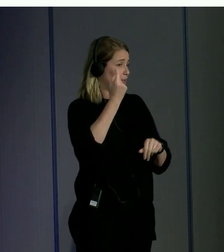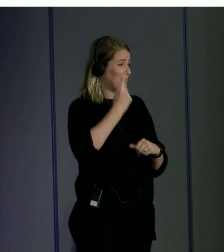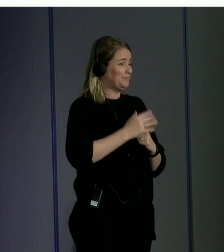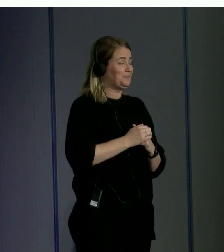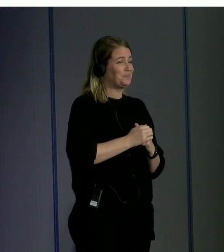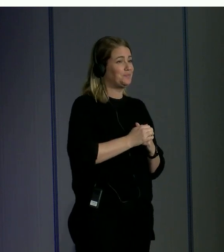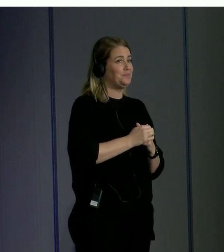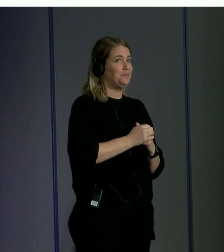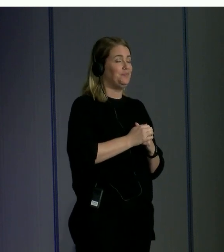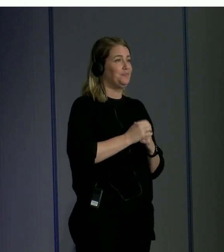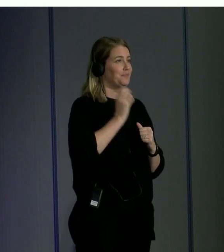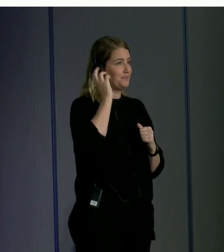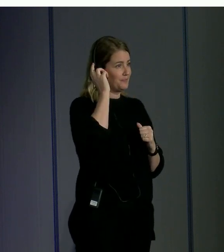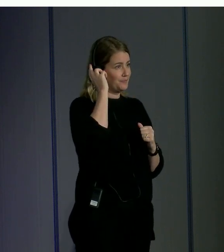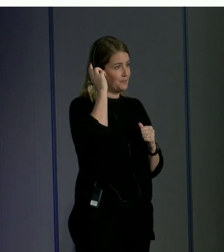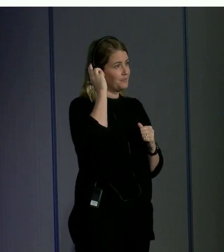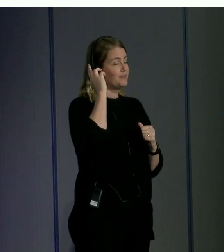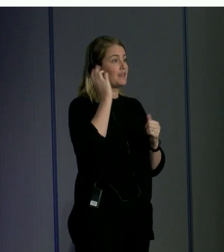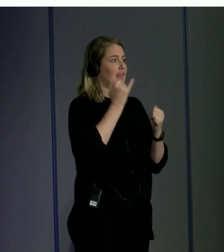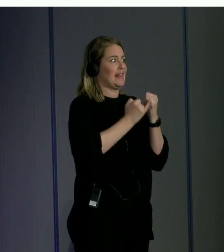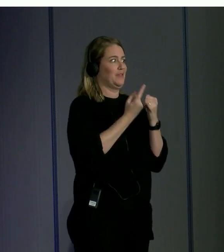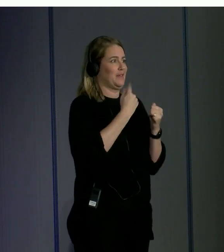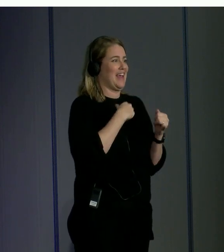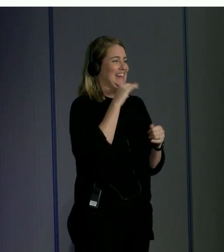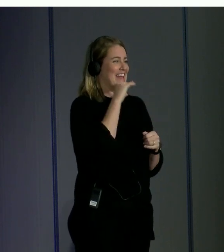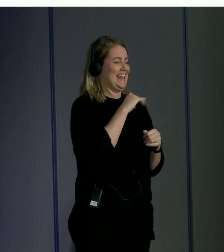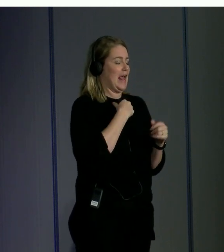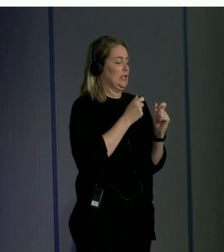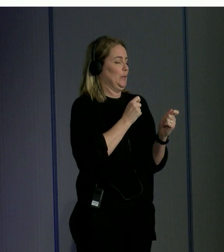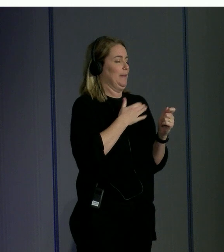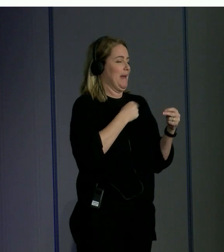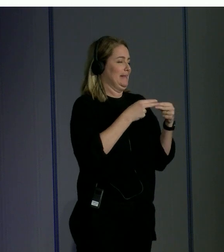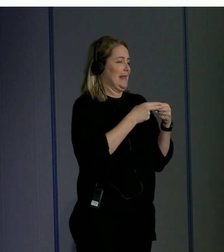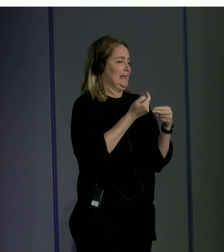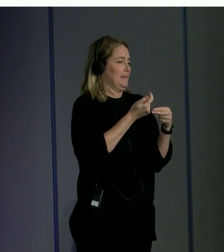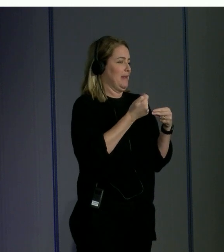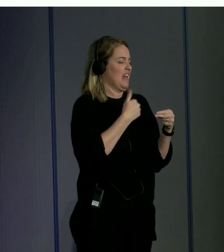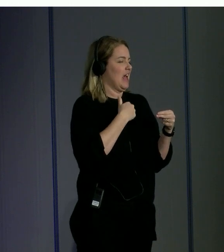And then actually that last one, I lied, I tweaked my slides a little bit and I'm going to handle that in a little bit.